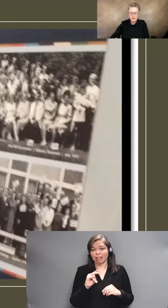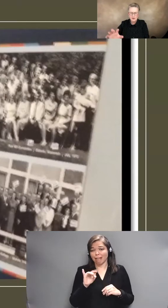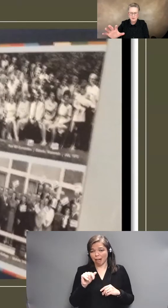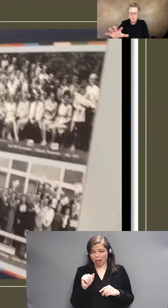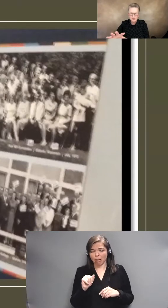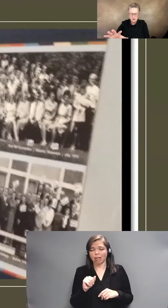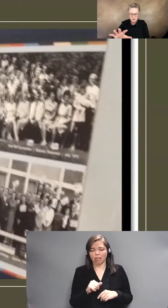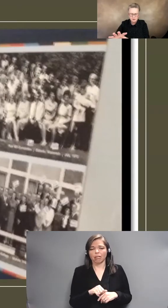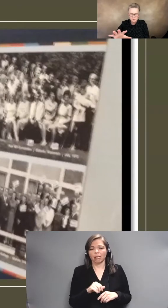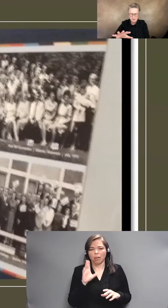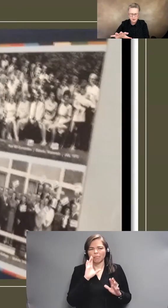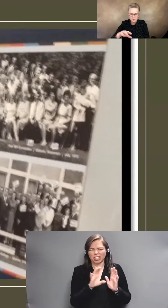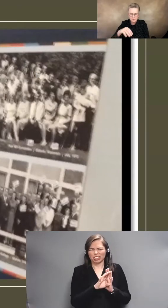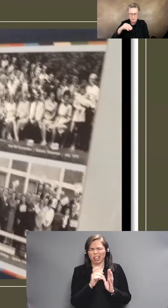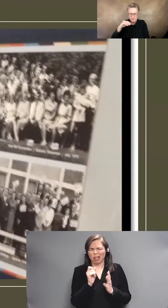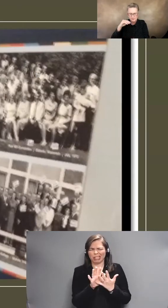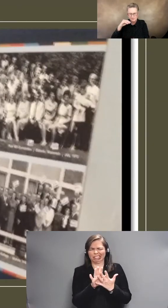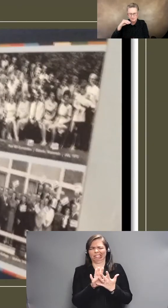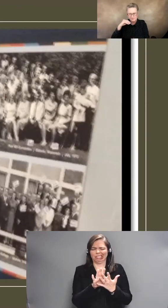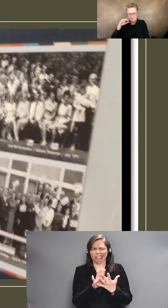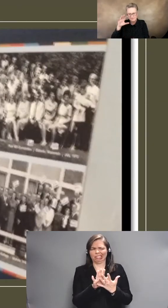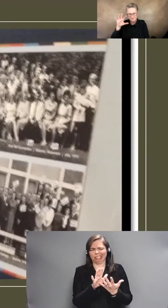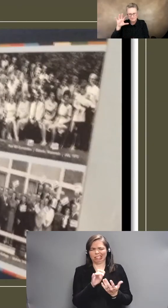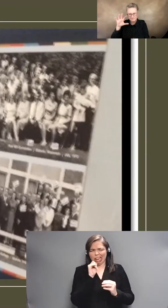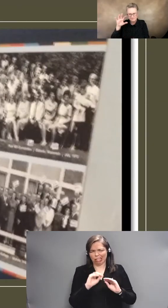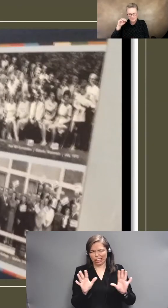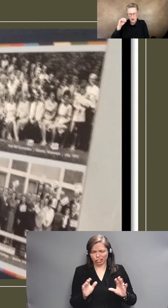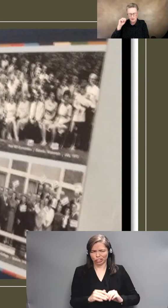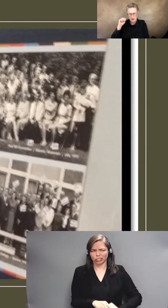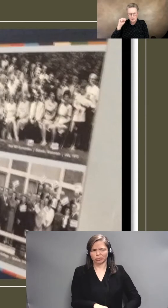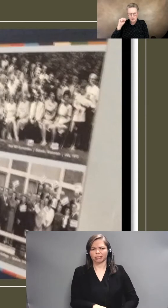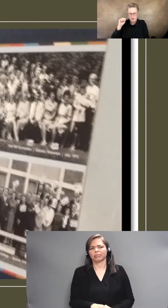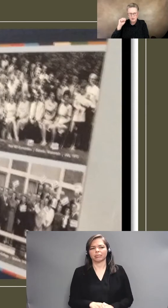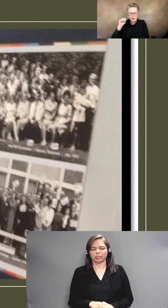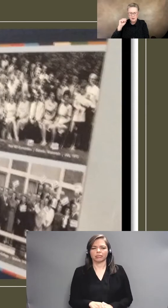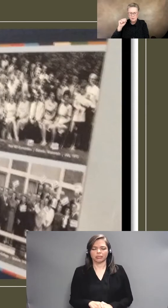and the pictures . . . not very good